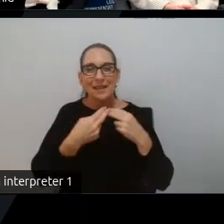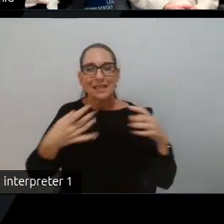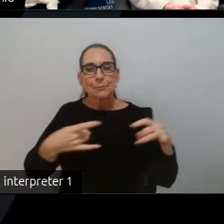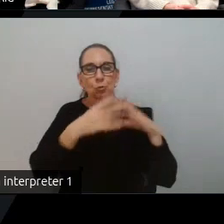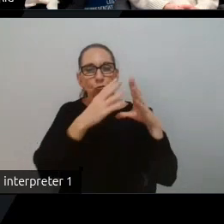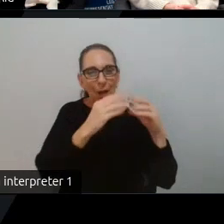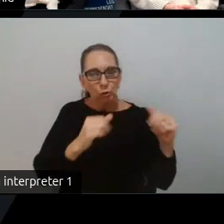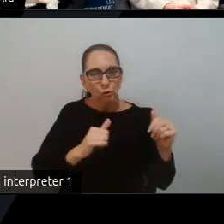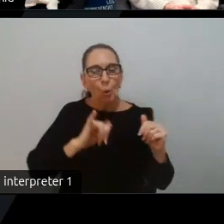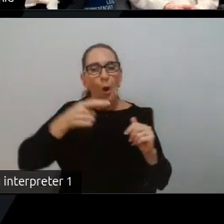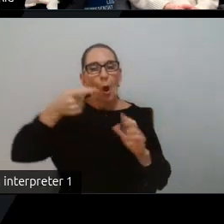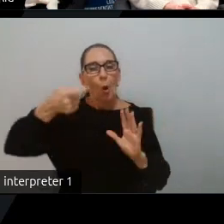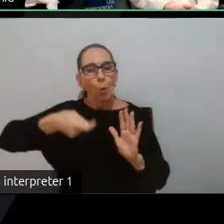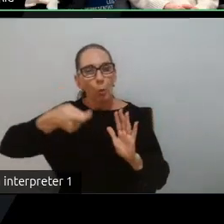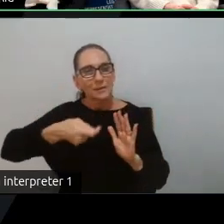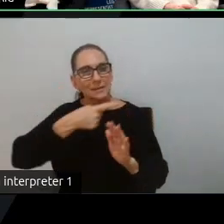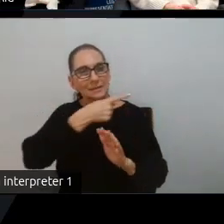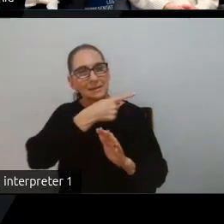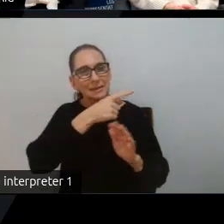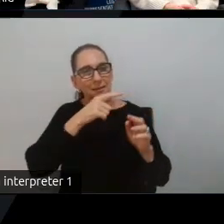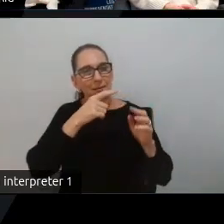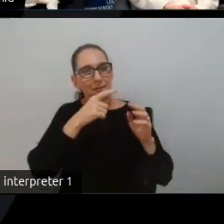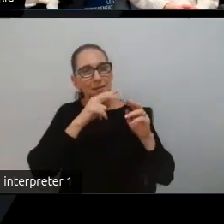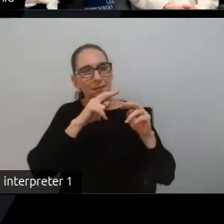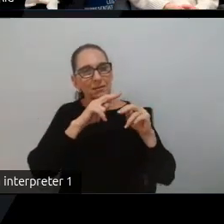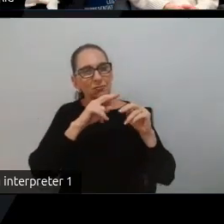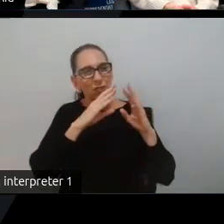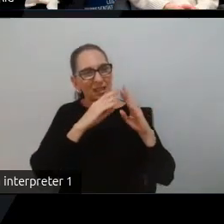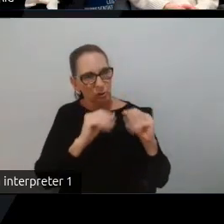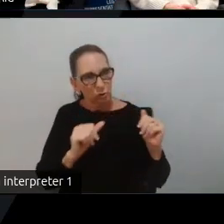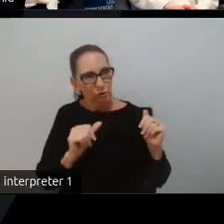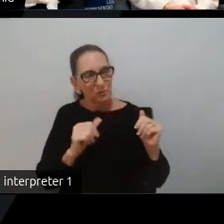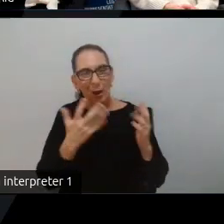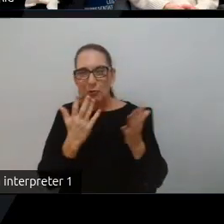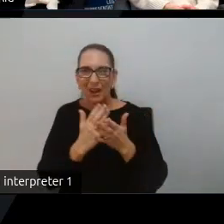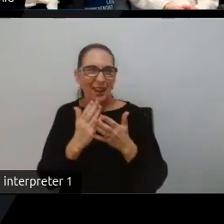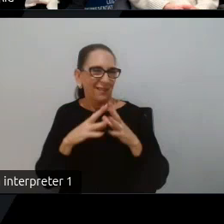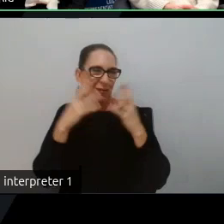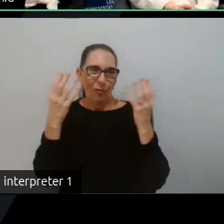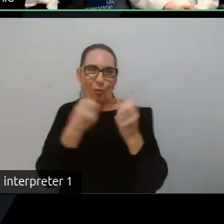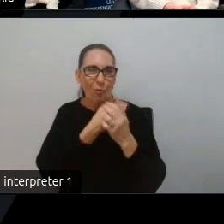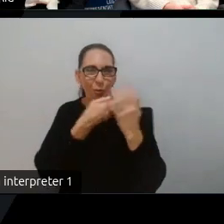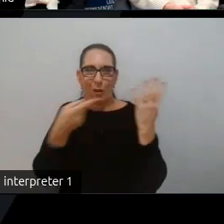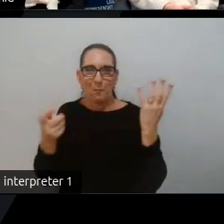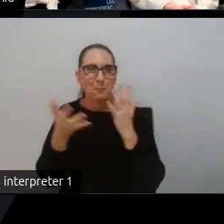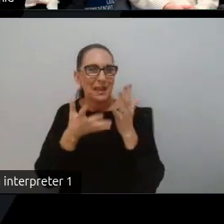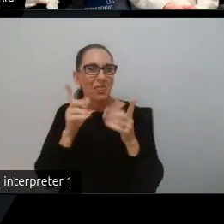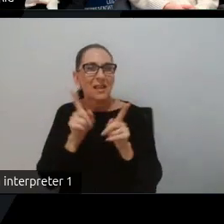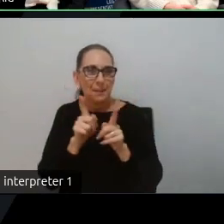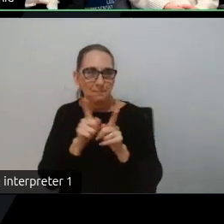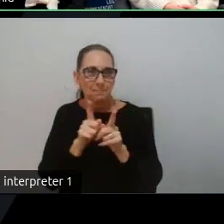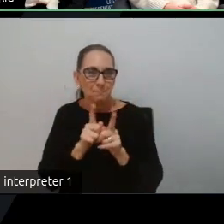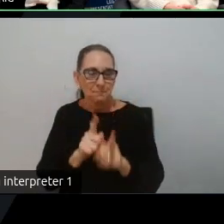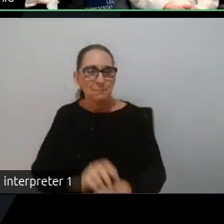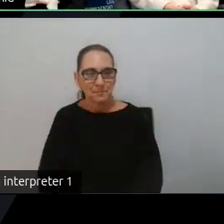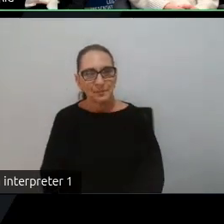resolution event, but these are all the same things. It's a family law mediation.